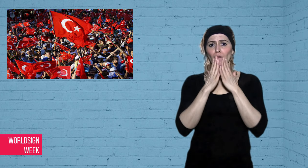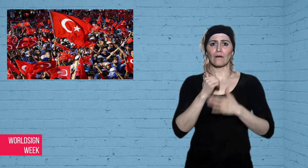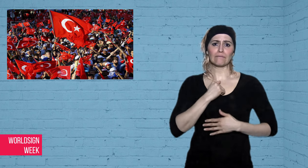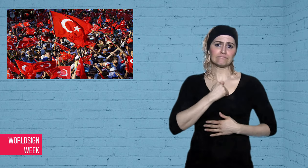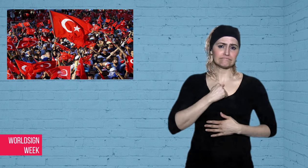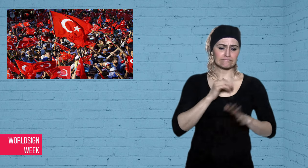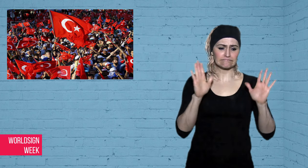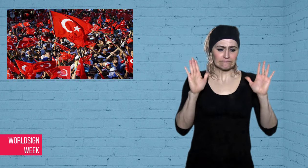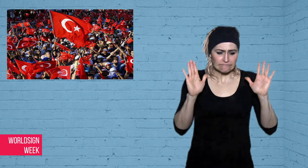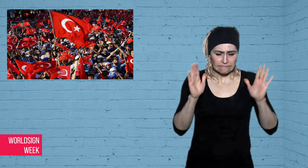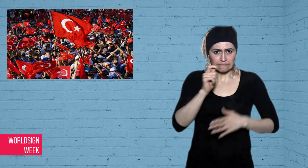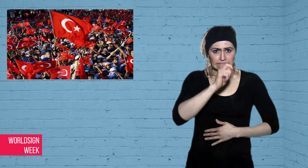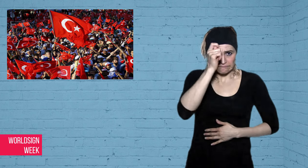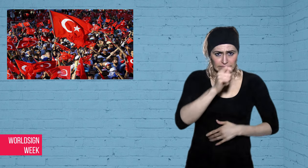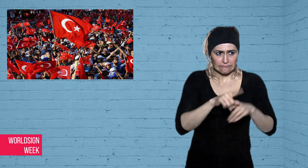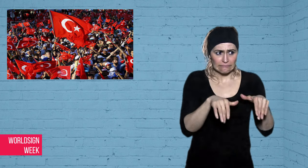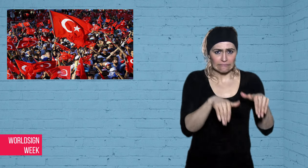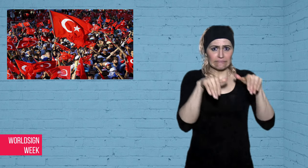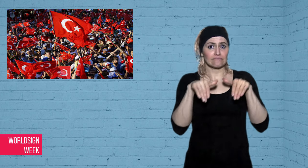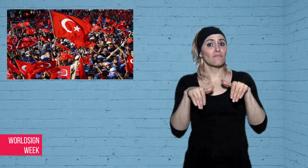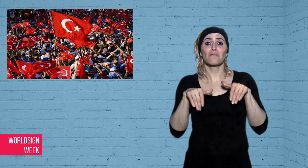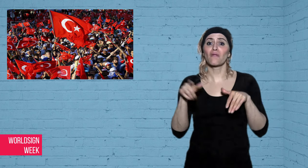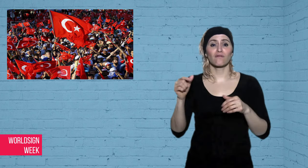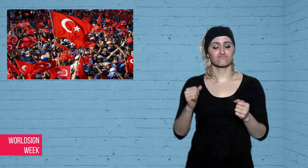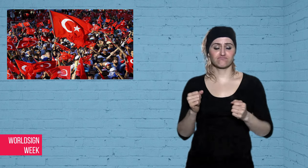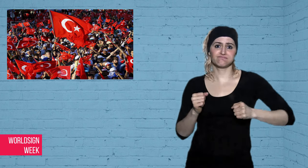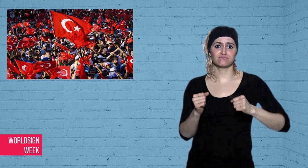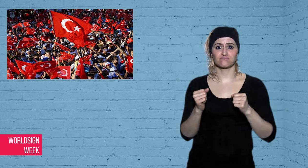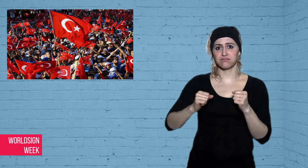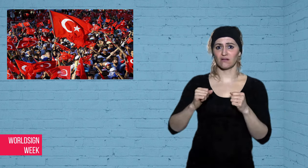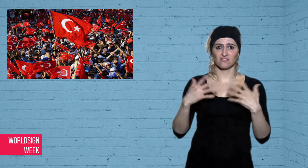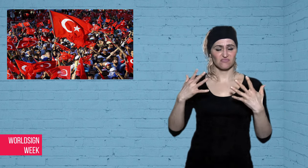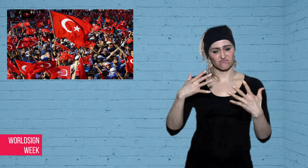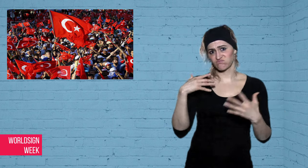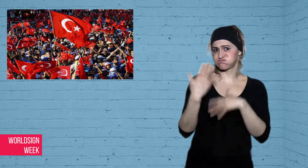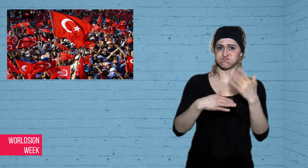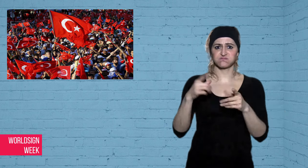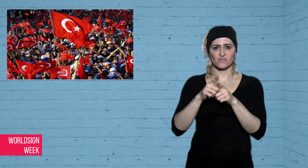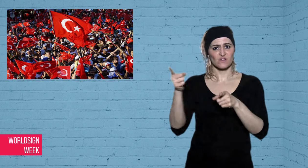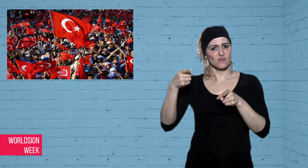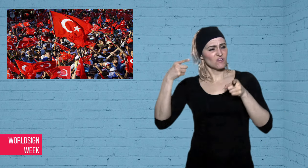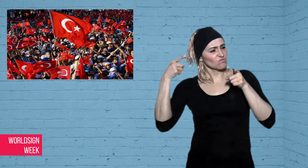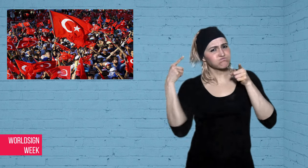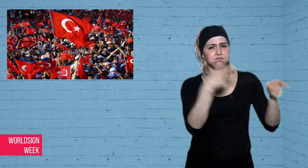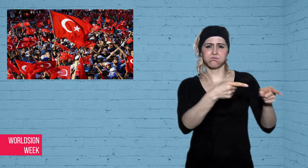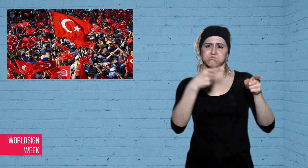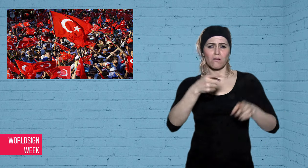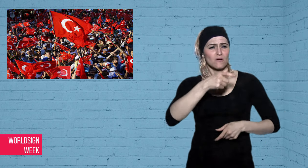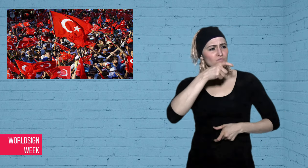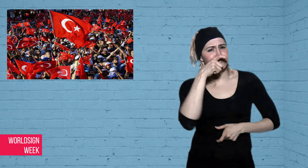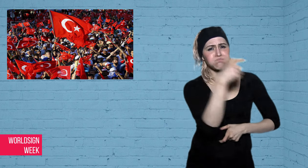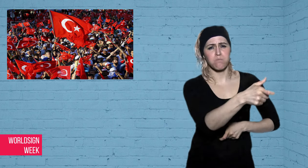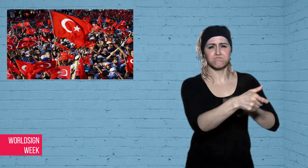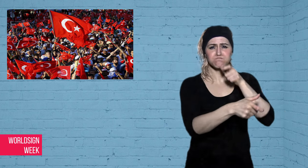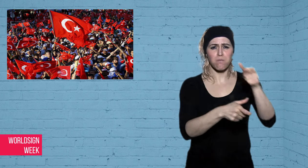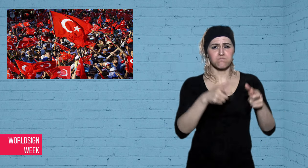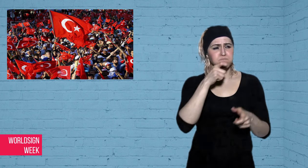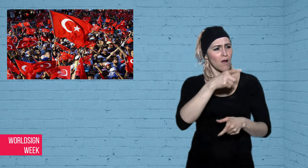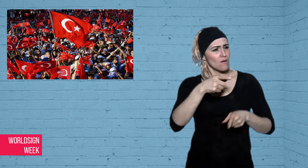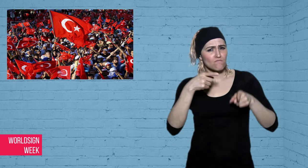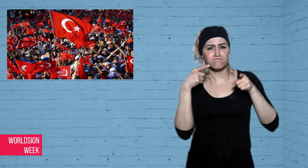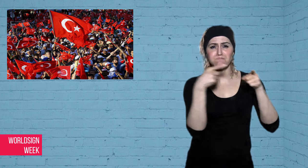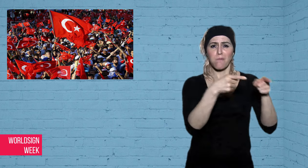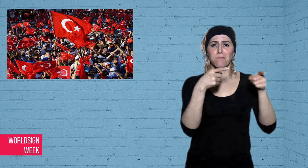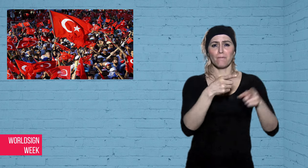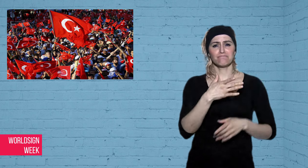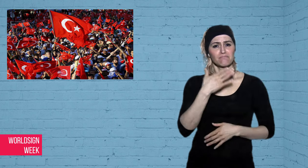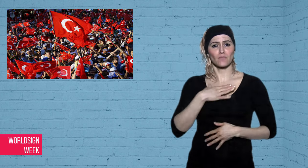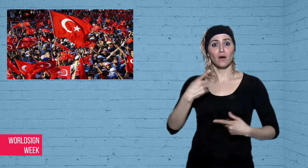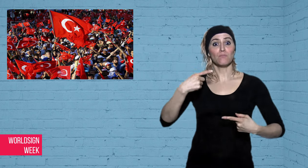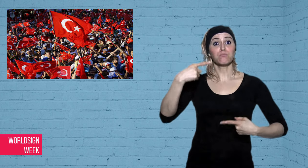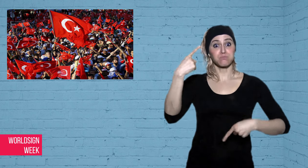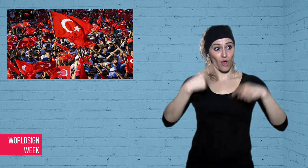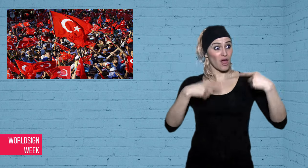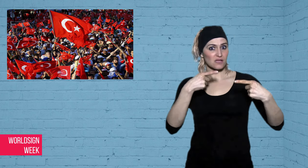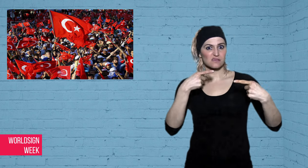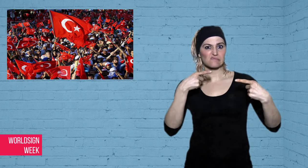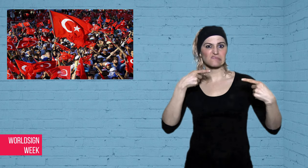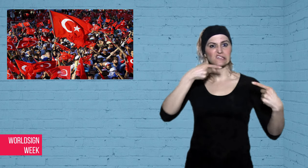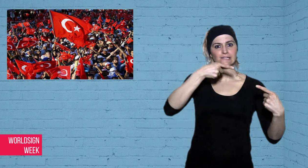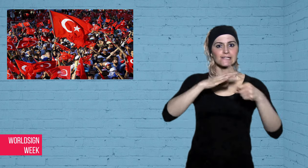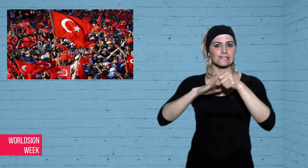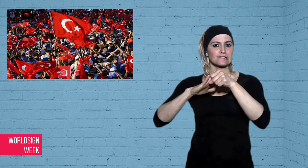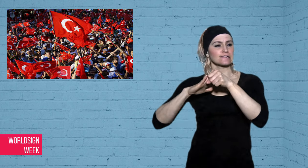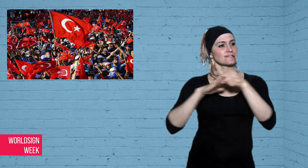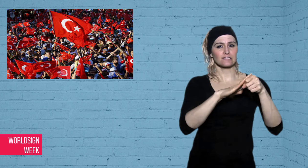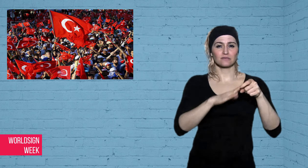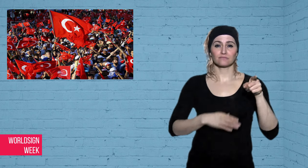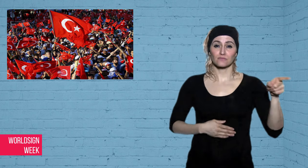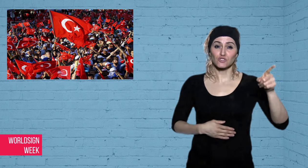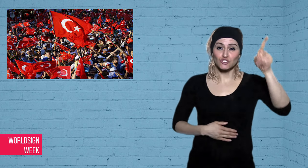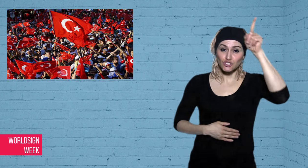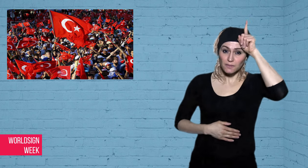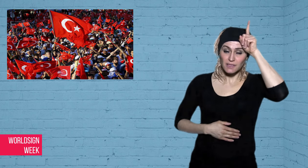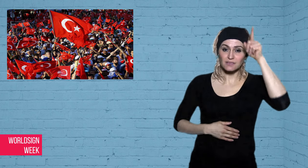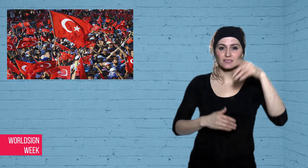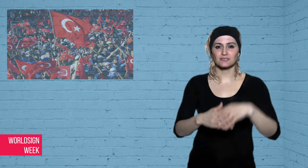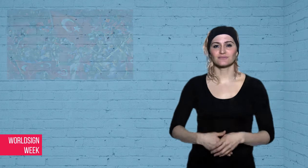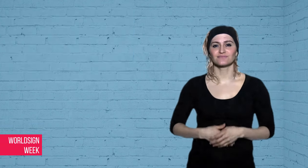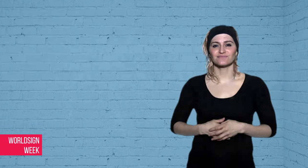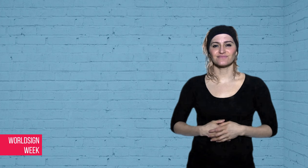put political pressure on Germany.